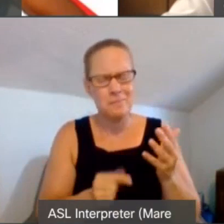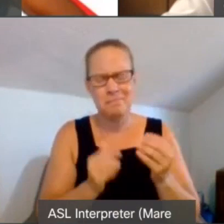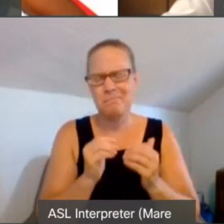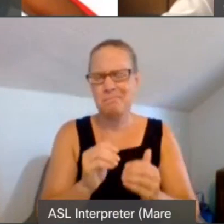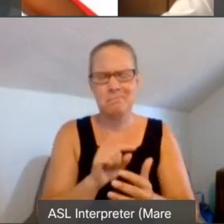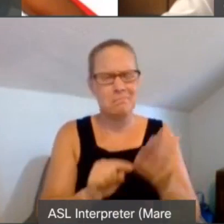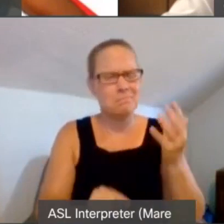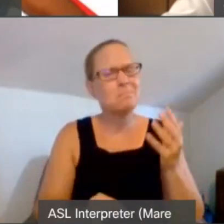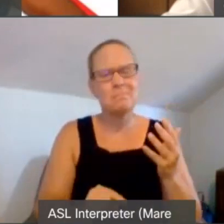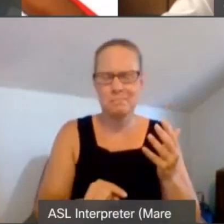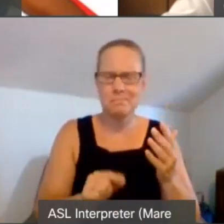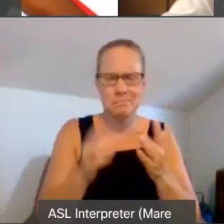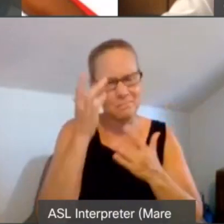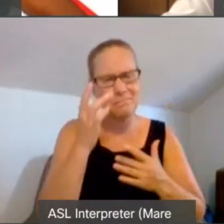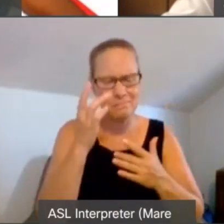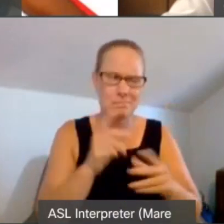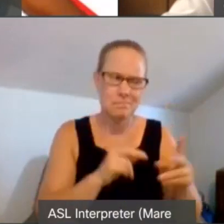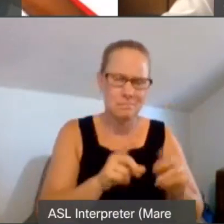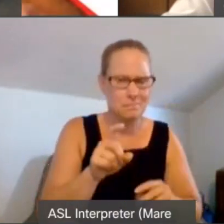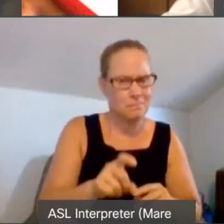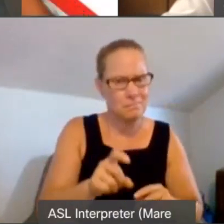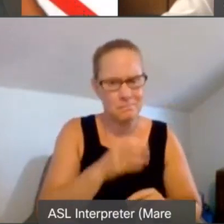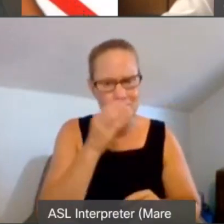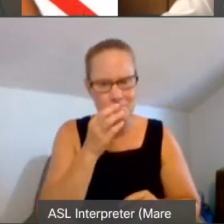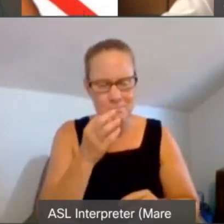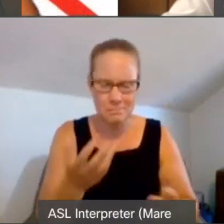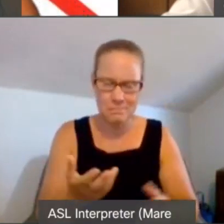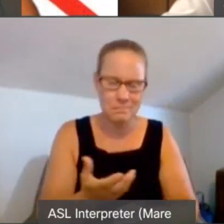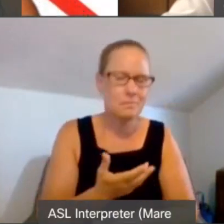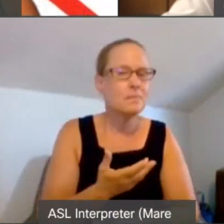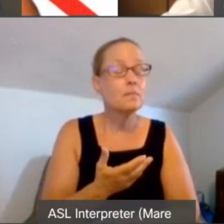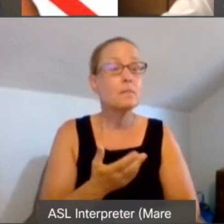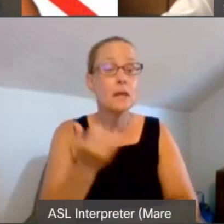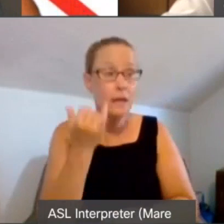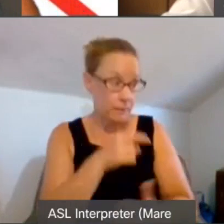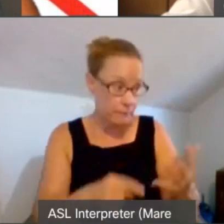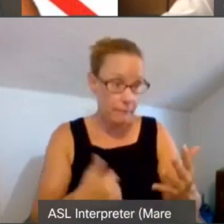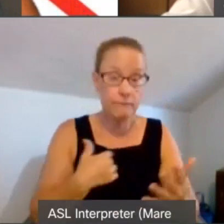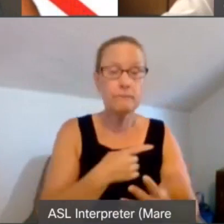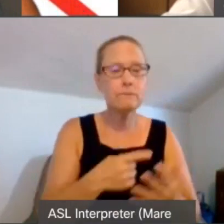that somebody you know needs medical marijuana then that should not be an exclusion for the drug court,